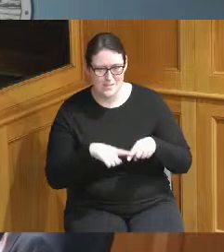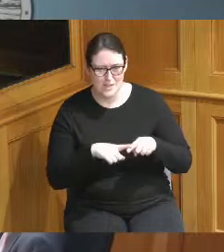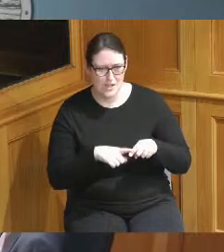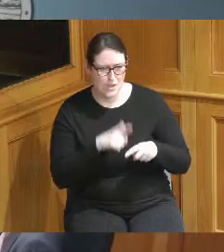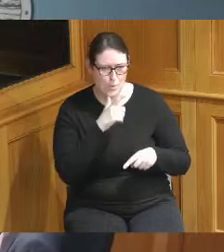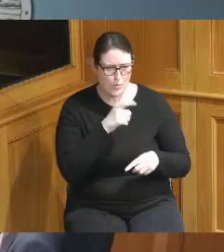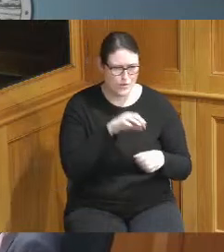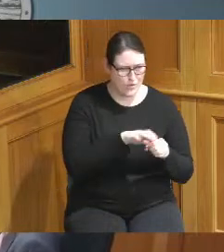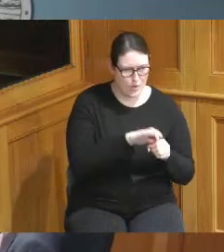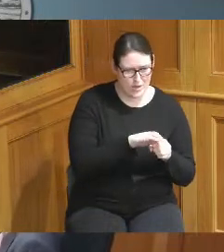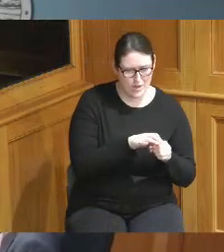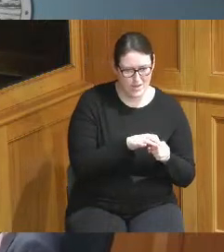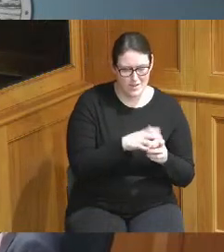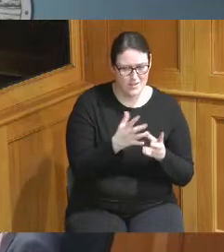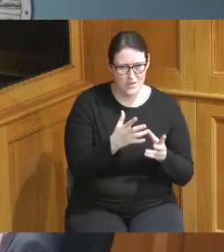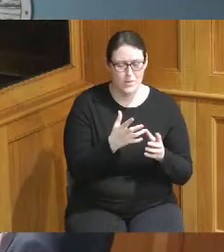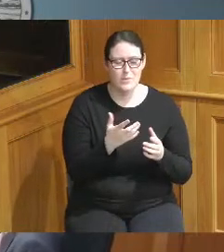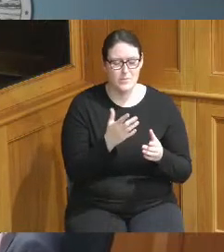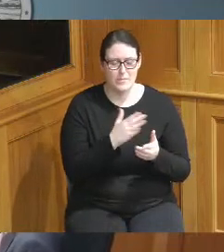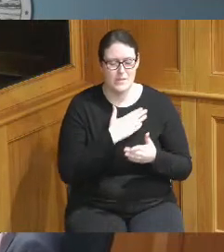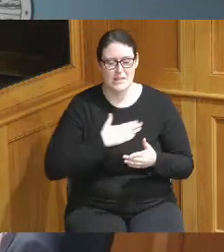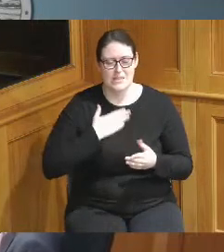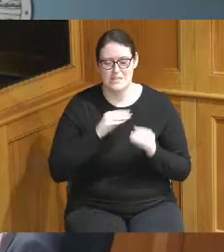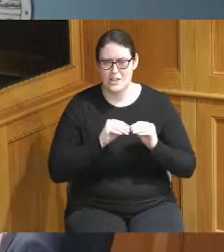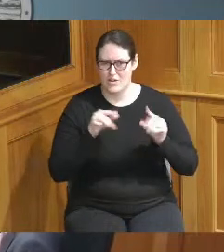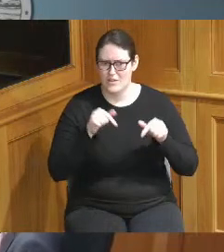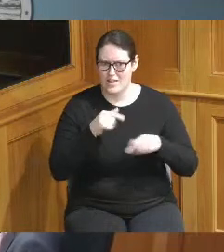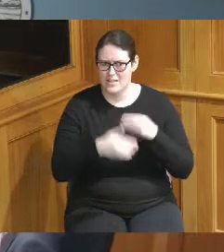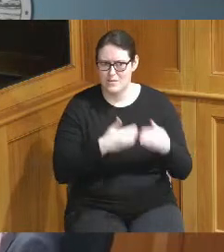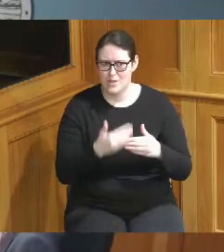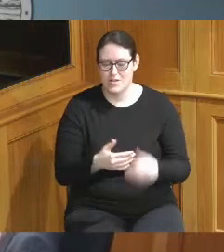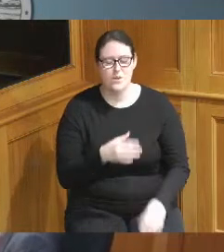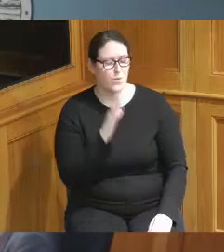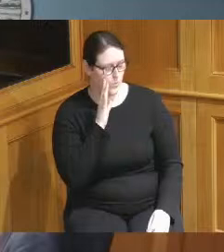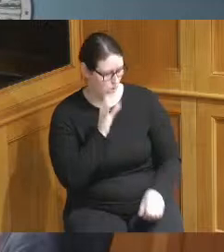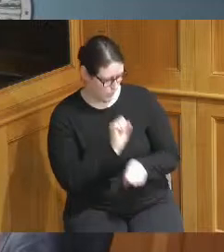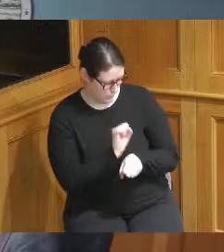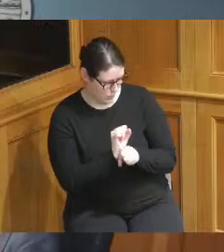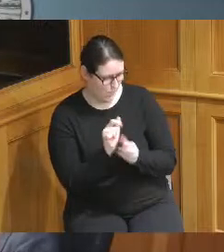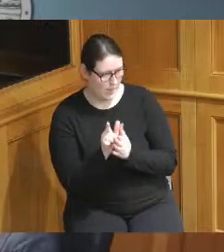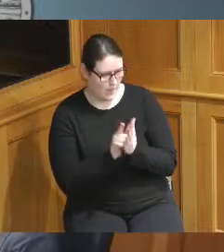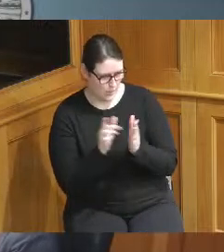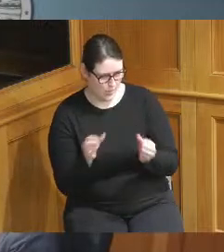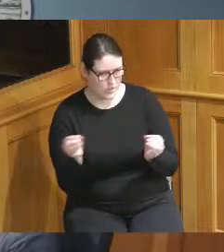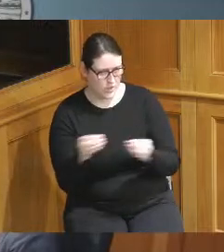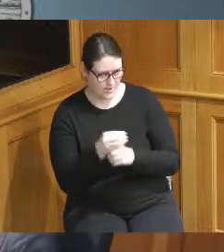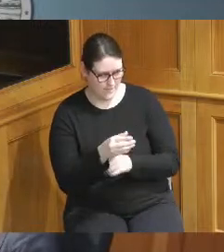(Commissioner Driehaus) okay I'm just wondering why is there something here that (Commissioner Reece)